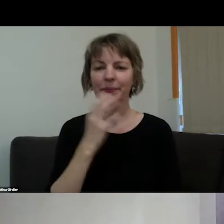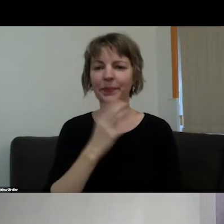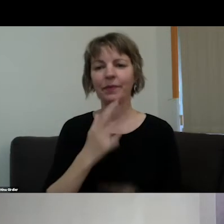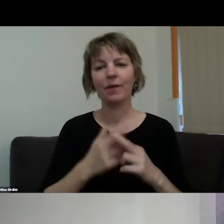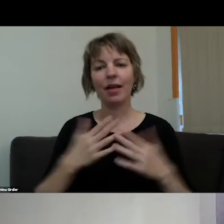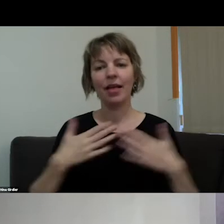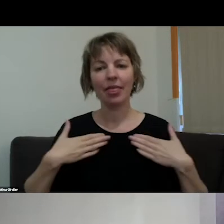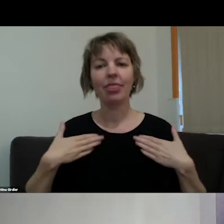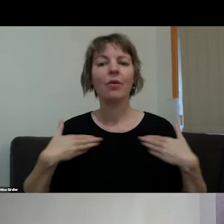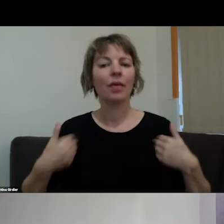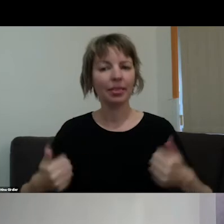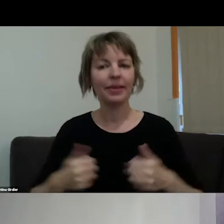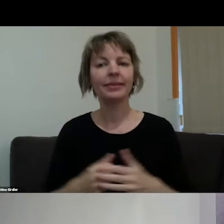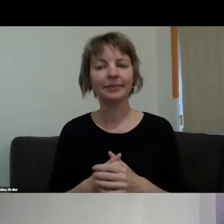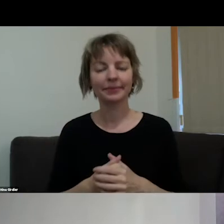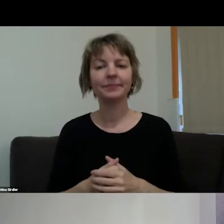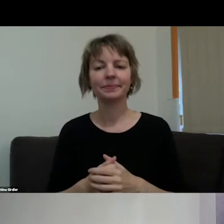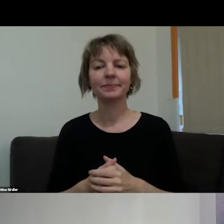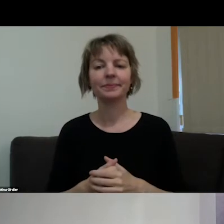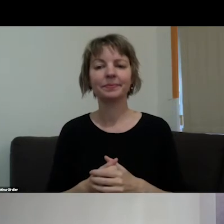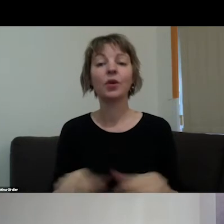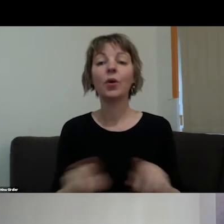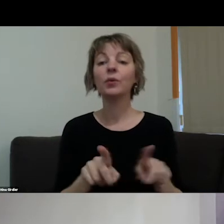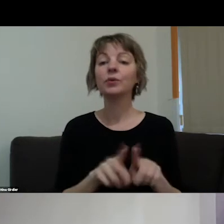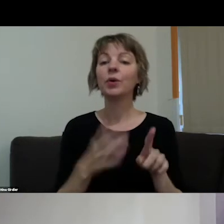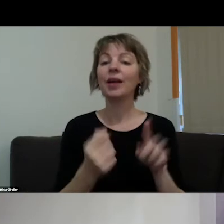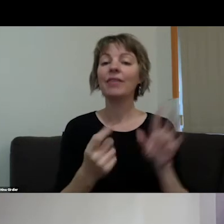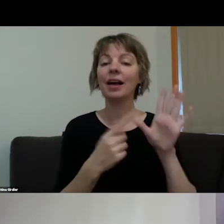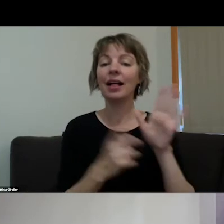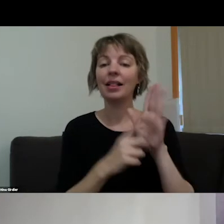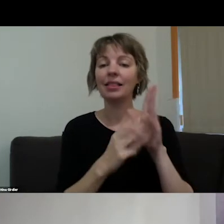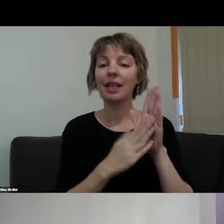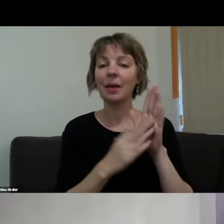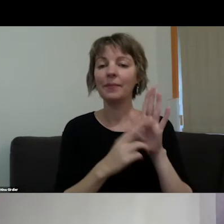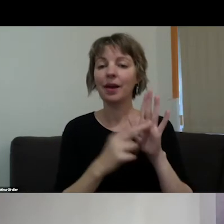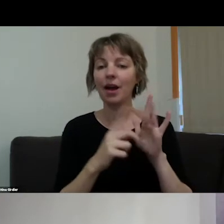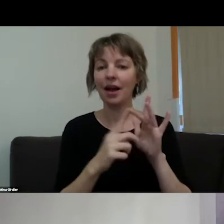Similarly, we run an alumni network program now where we're thinking about the last three years